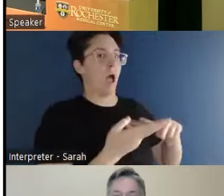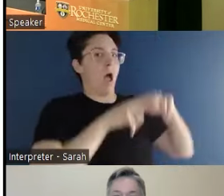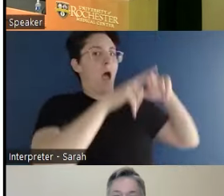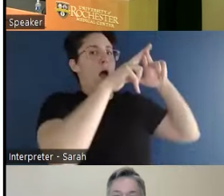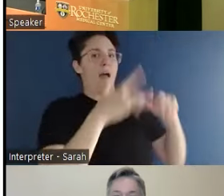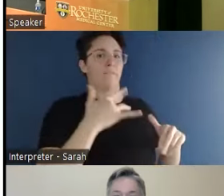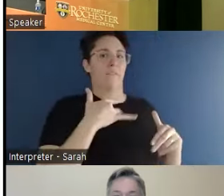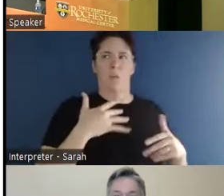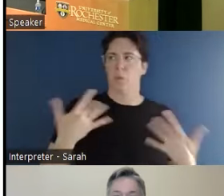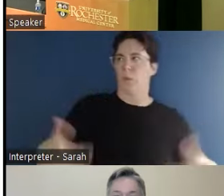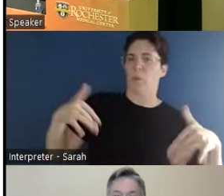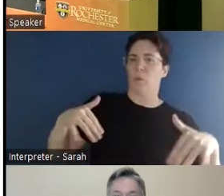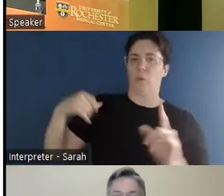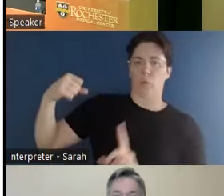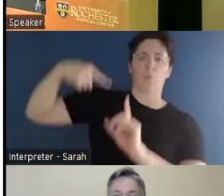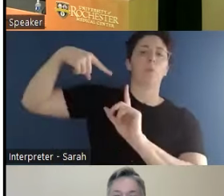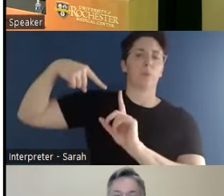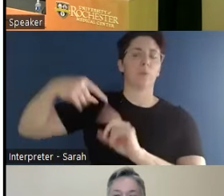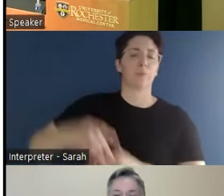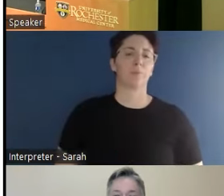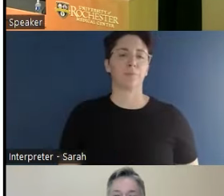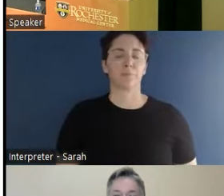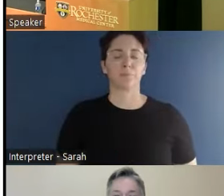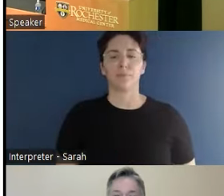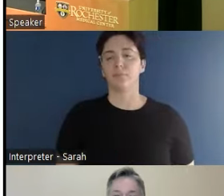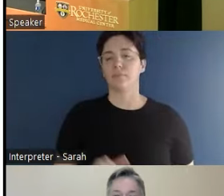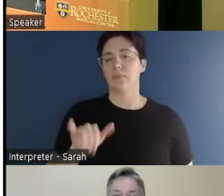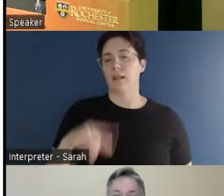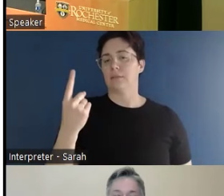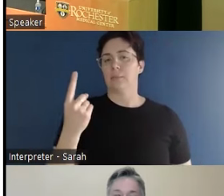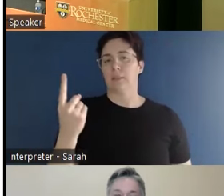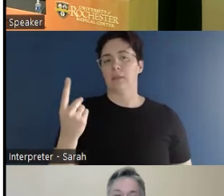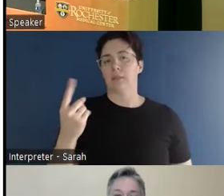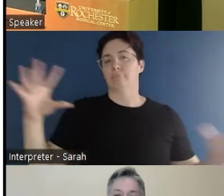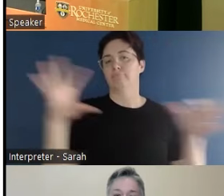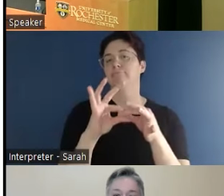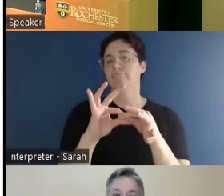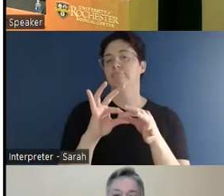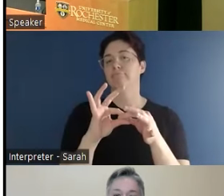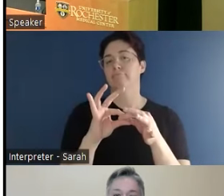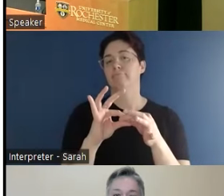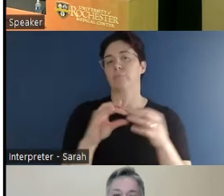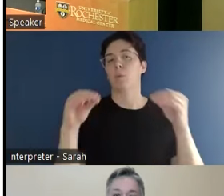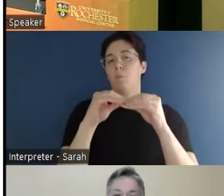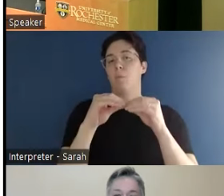aversive and shocking so that's something that sort of links that more hyper responsive pattern